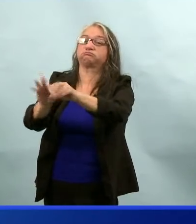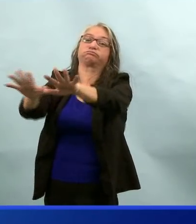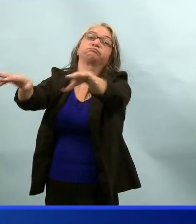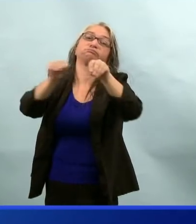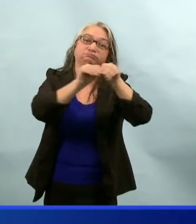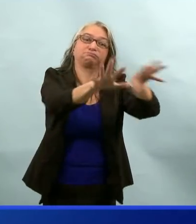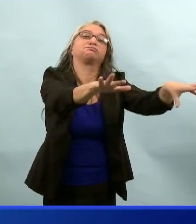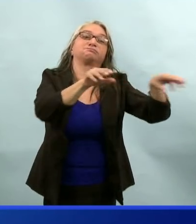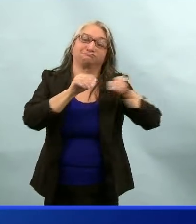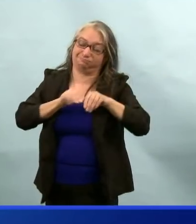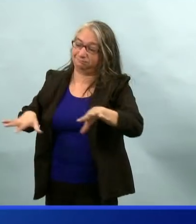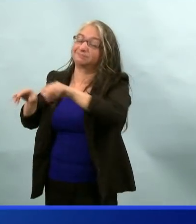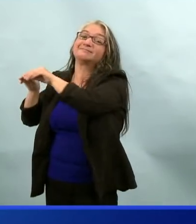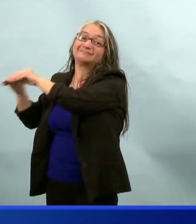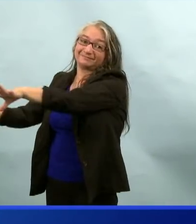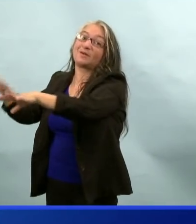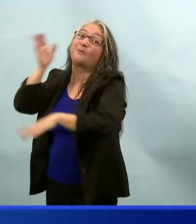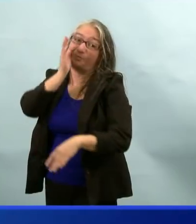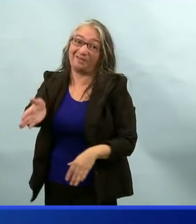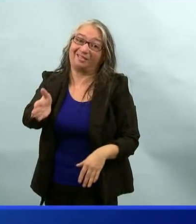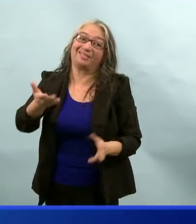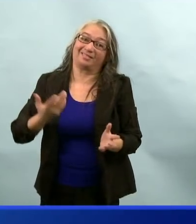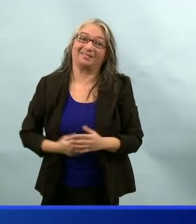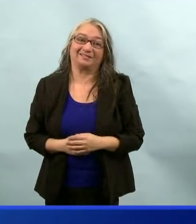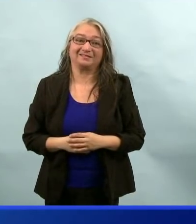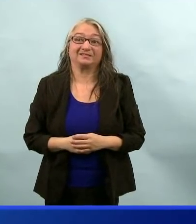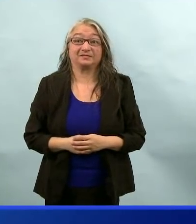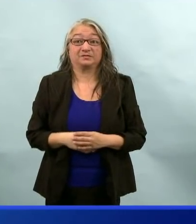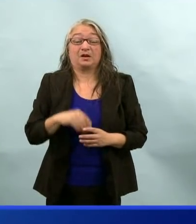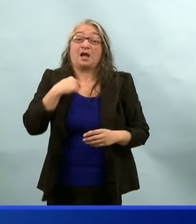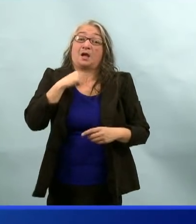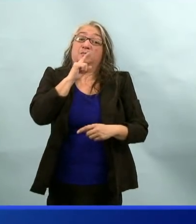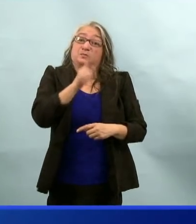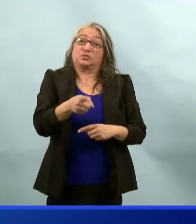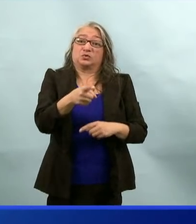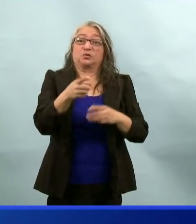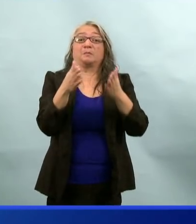holidays in various aspects from public health that you know could help mitigate that risk as